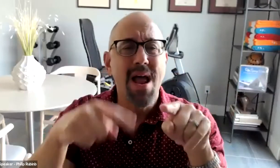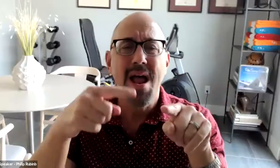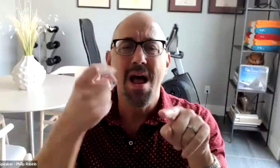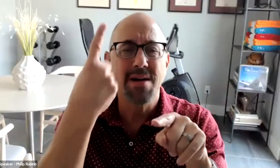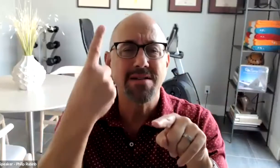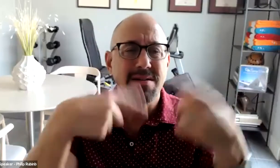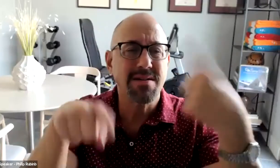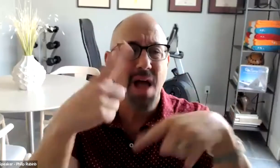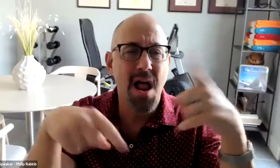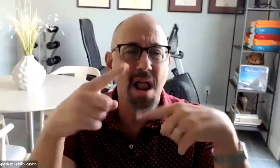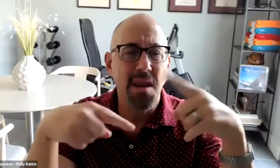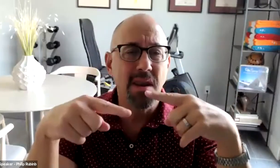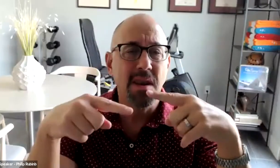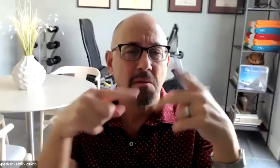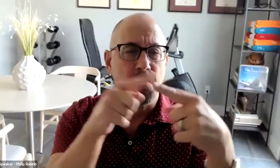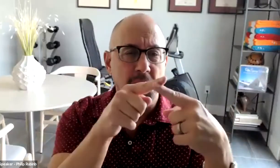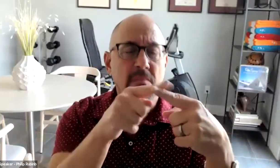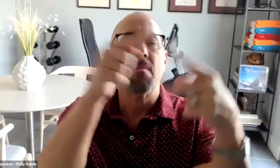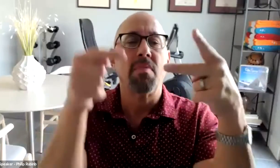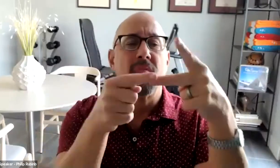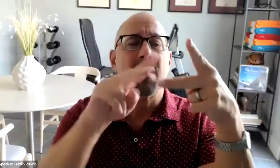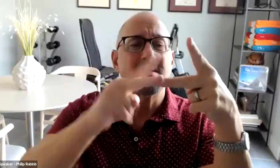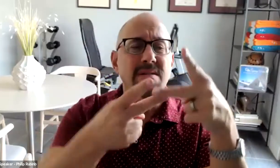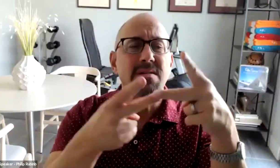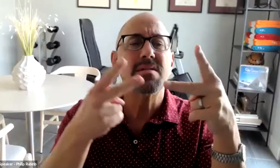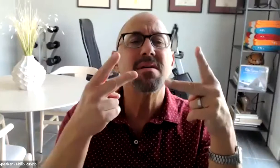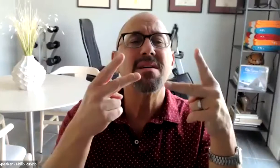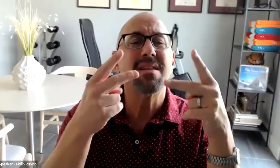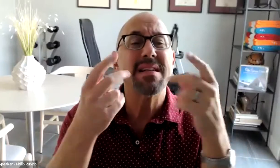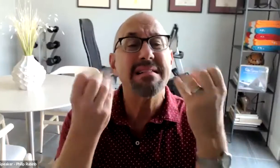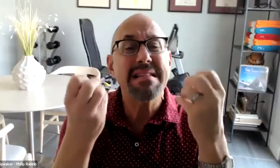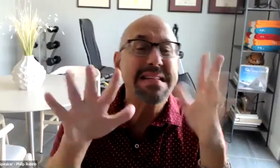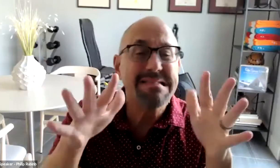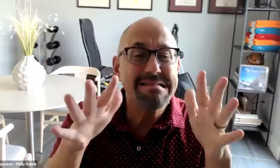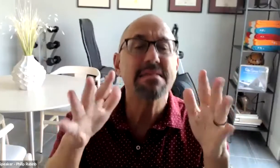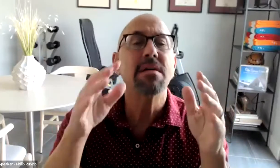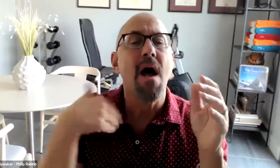and technical stuff first before we start the journey. You know, we have voice interpreters for folks